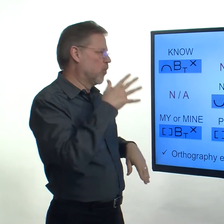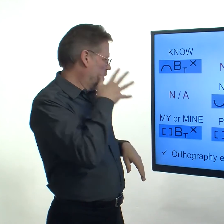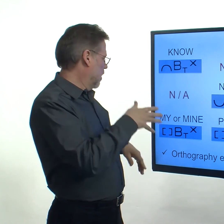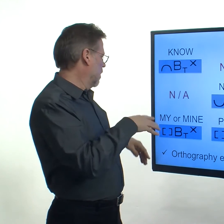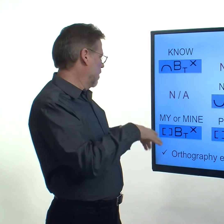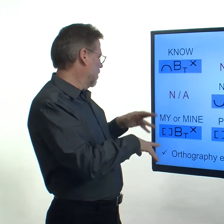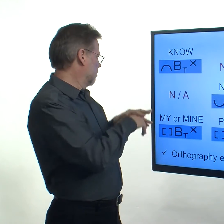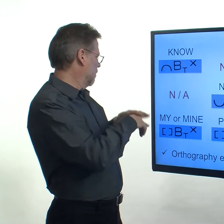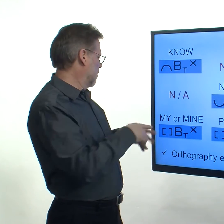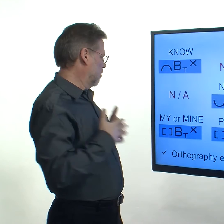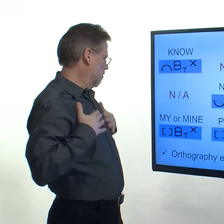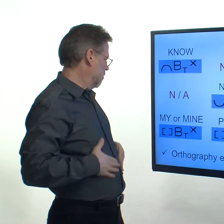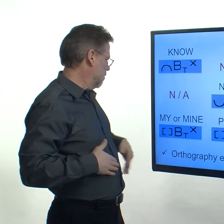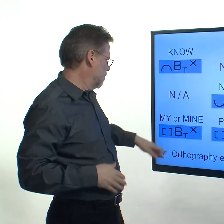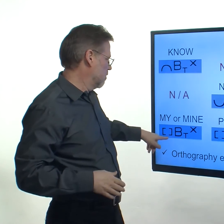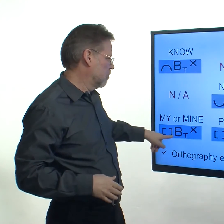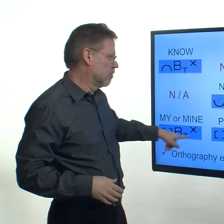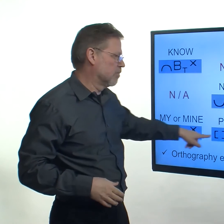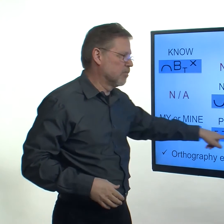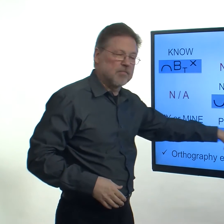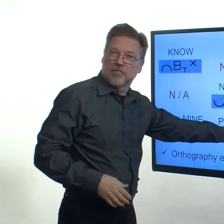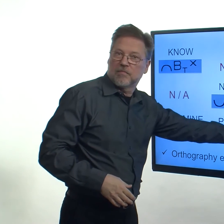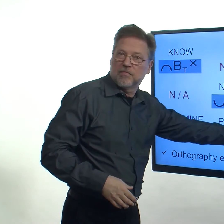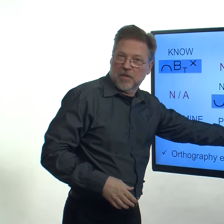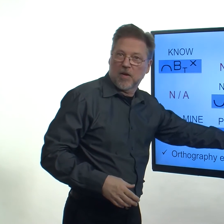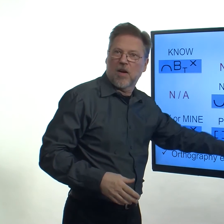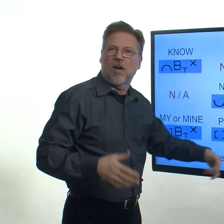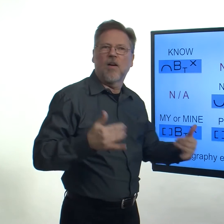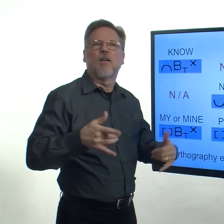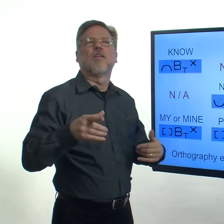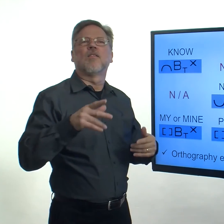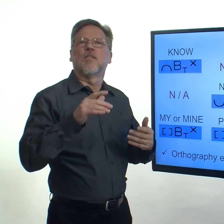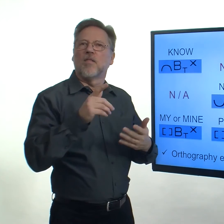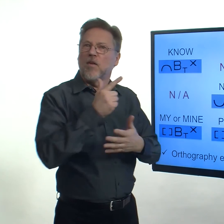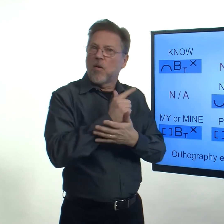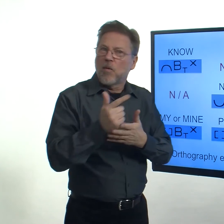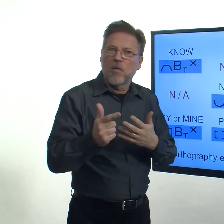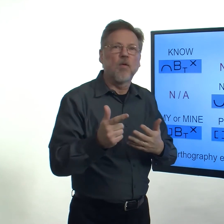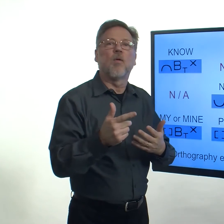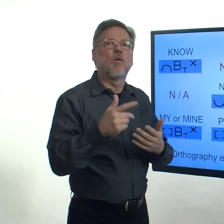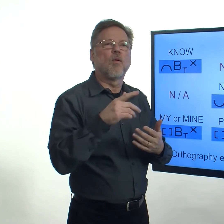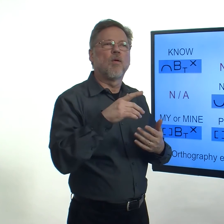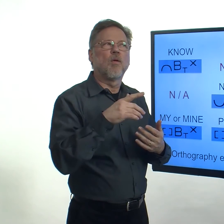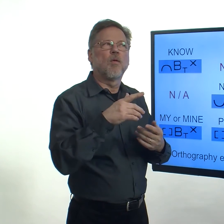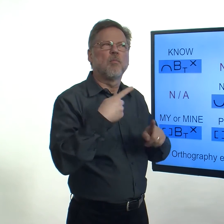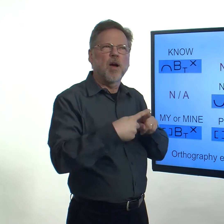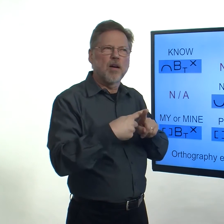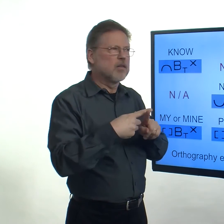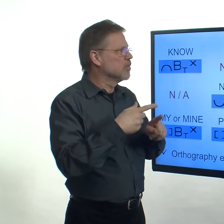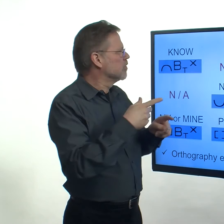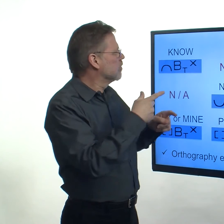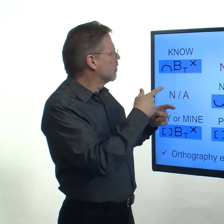with the ones produced at the body. Now, that’s the sort order, but what if the handshape